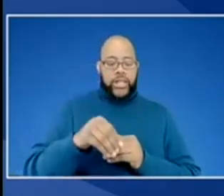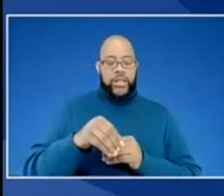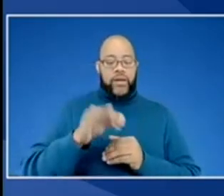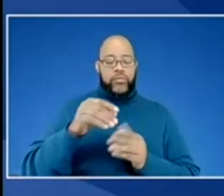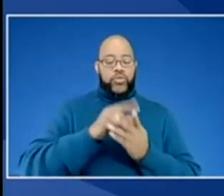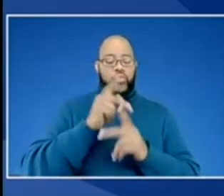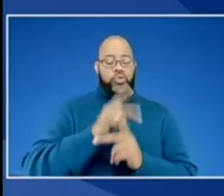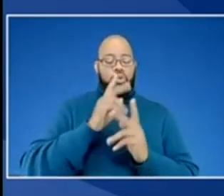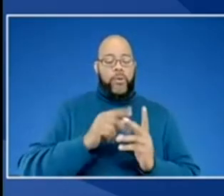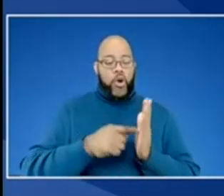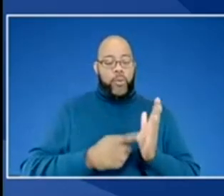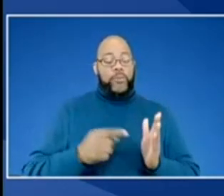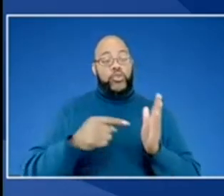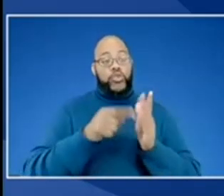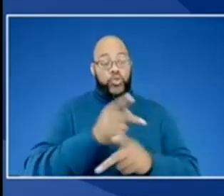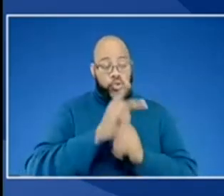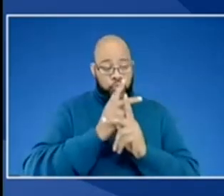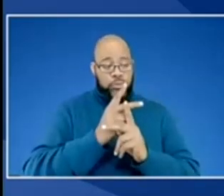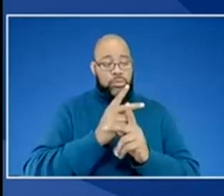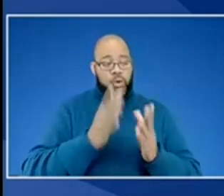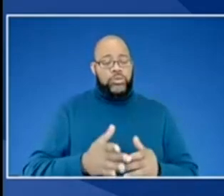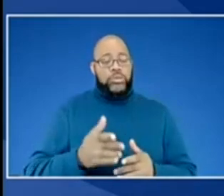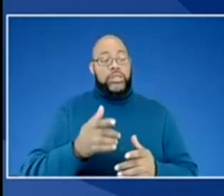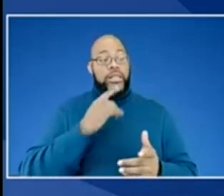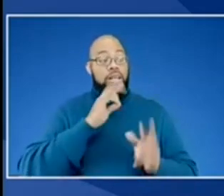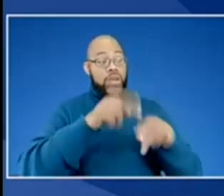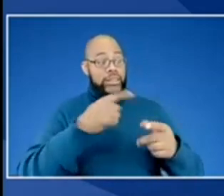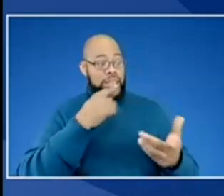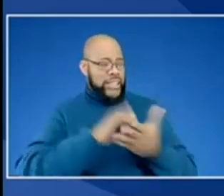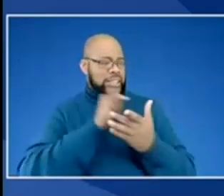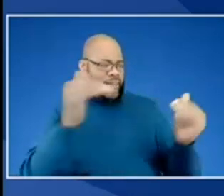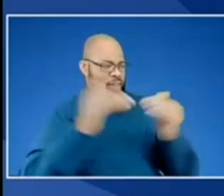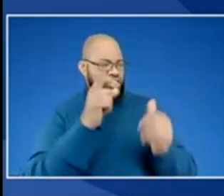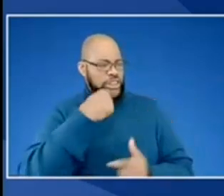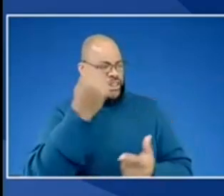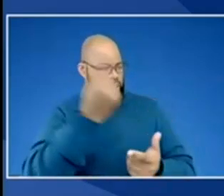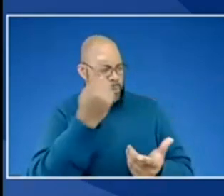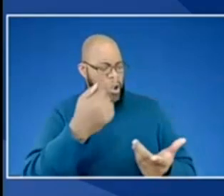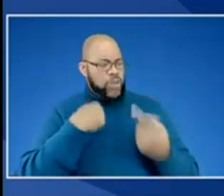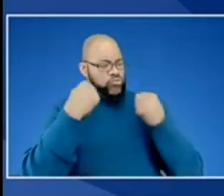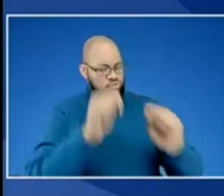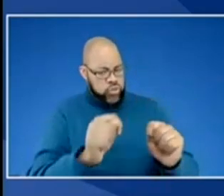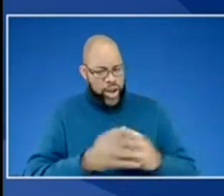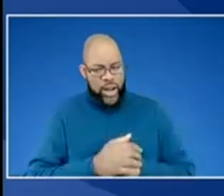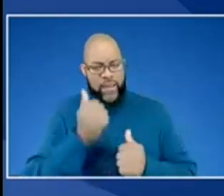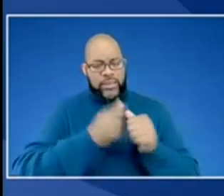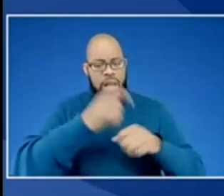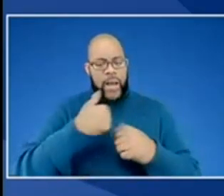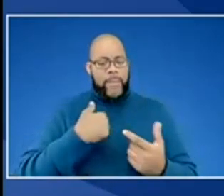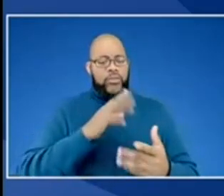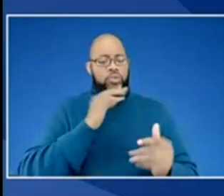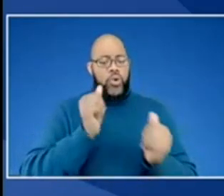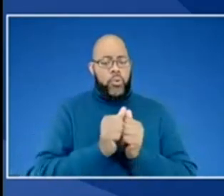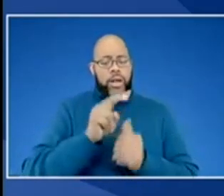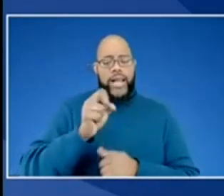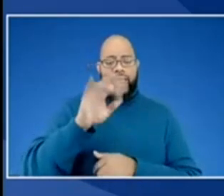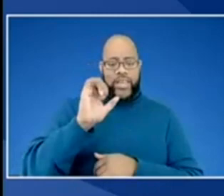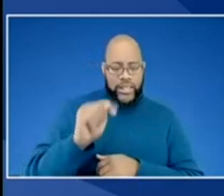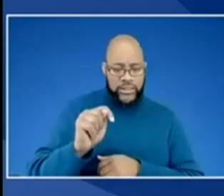happened, the knee jerk reaction, that's unfair. I should tell someone. I've tried. Every time I've talked to Navient or Advantage, they always say that interest